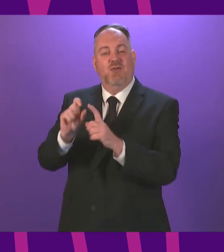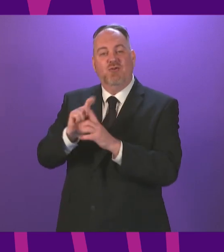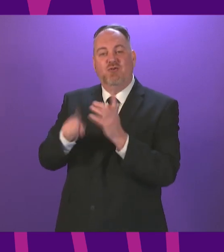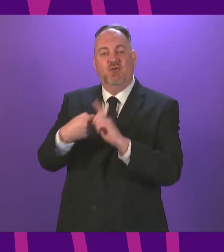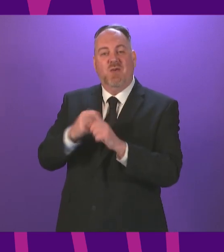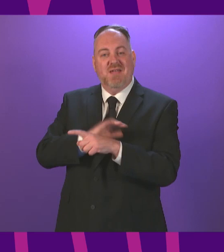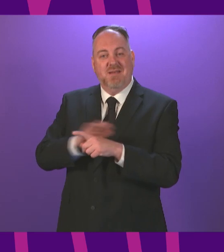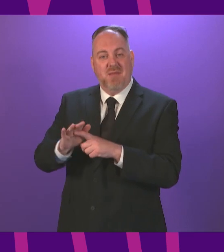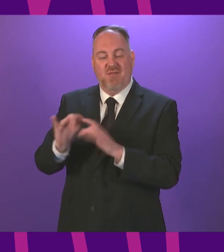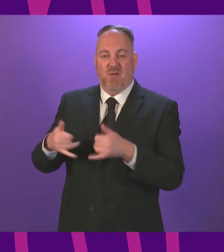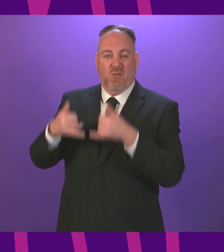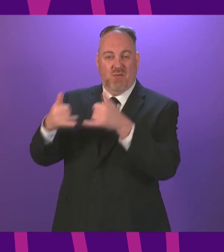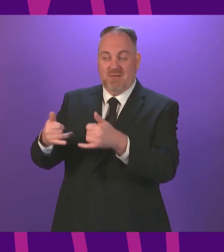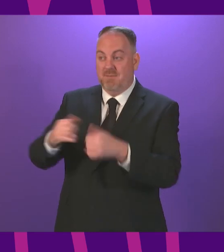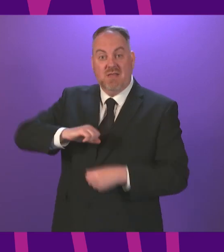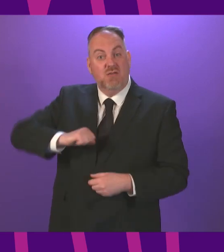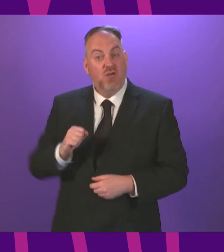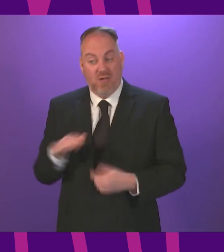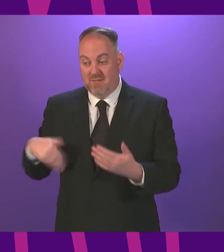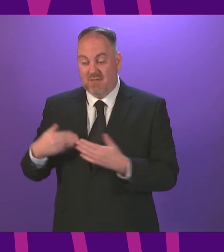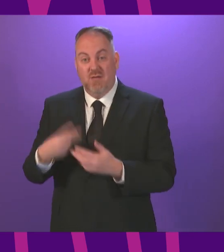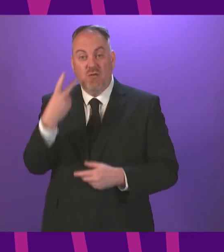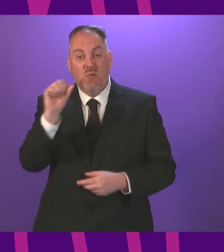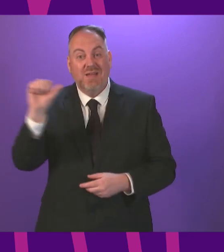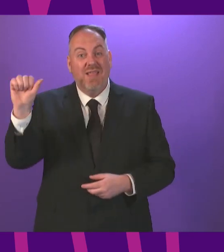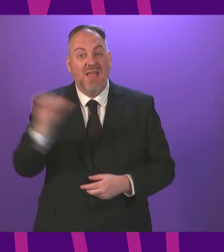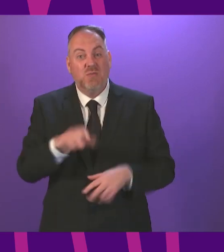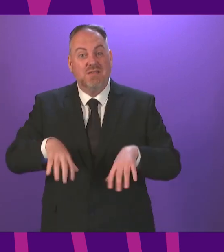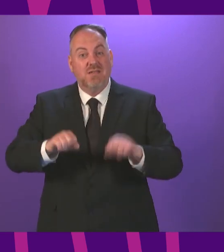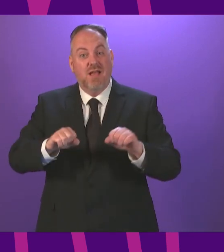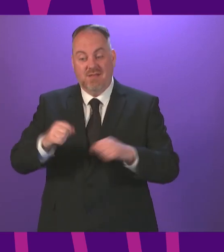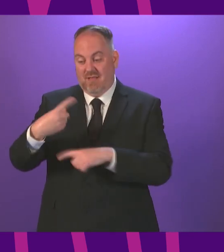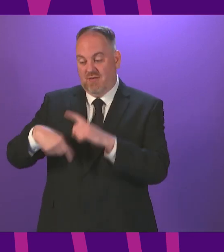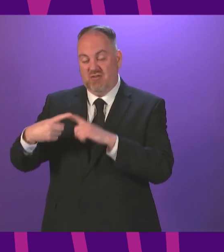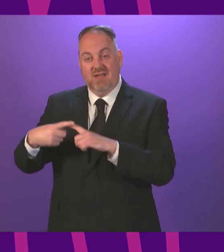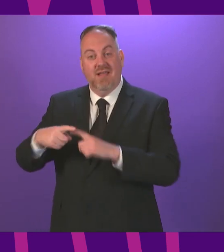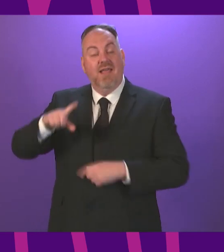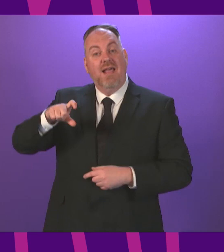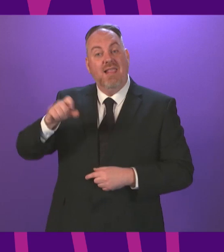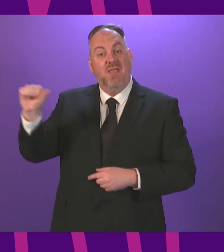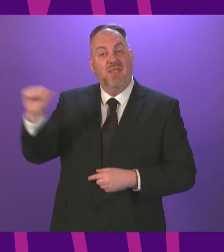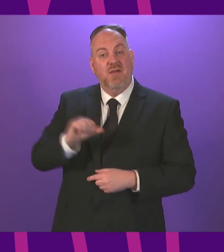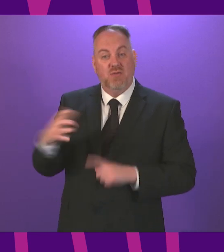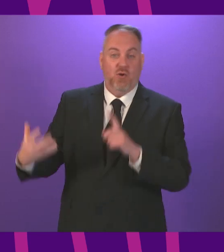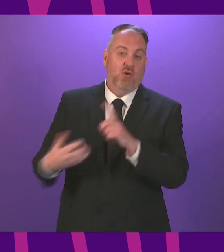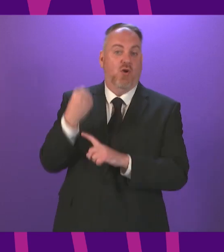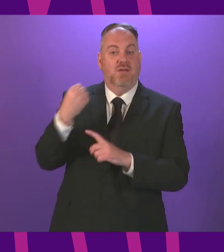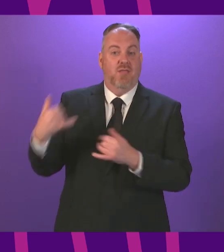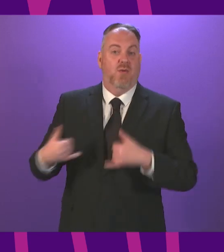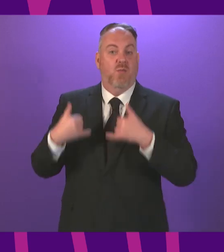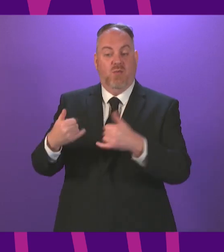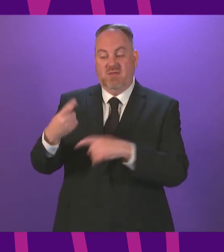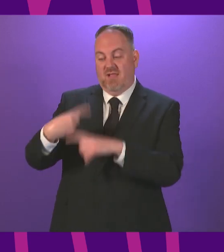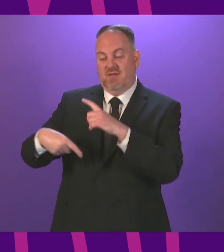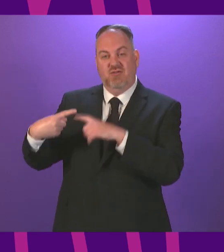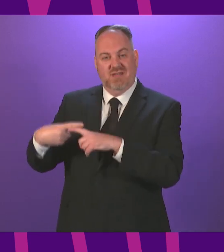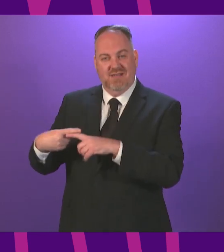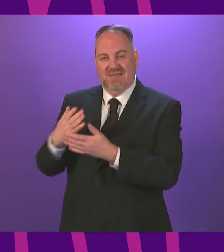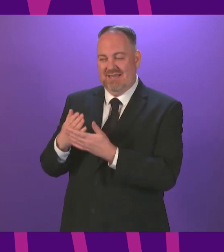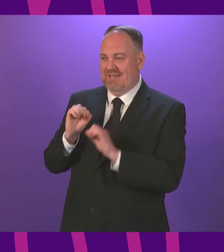20,000 started the programme and 11,000 achieved awards. The reach is astonishing.